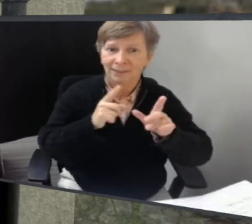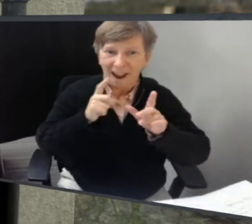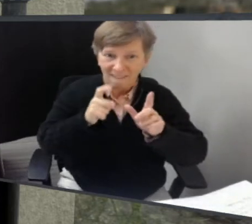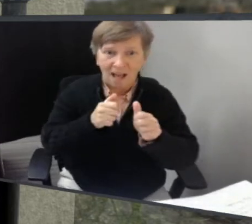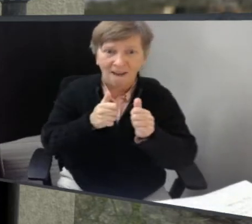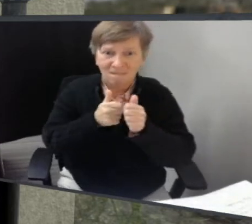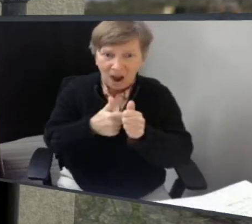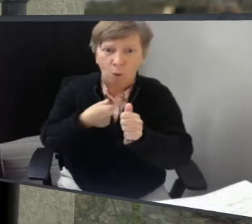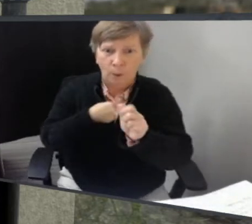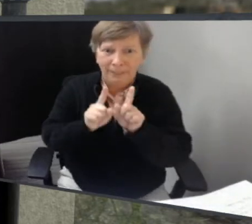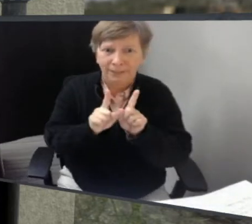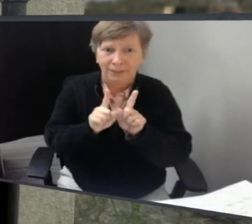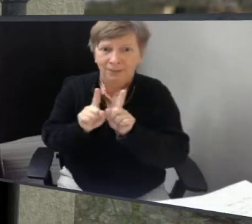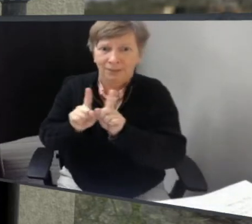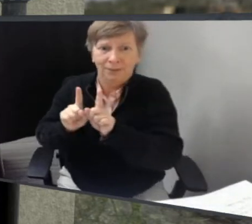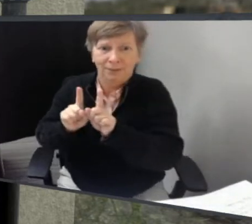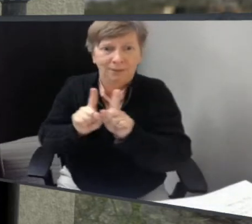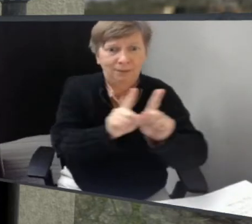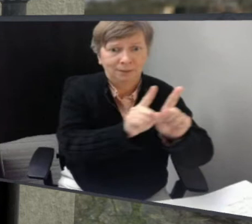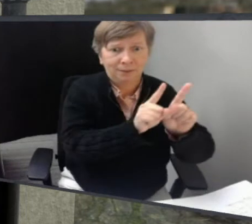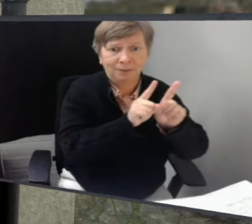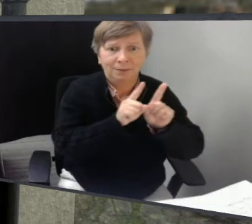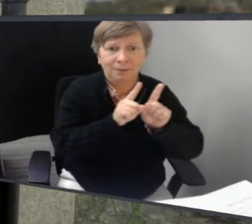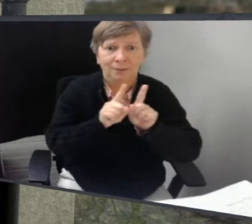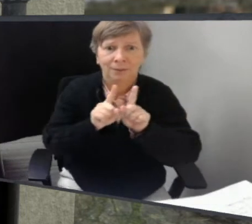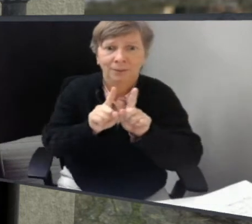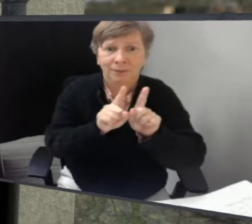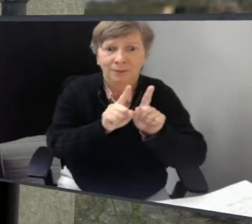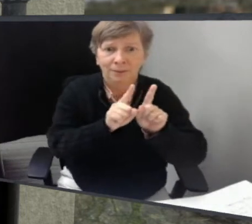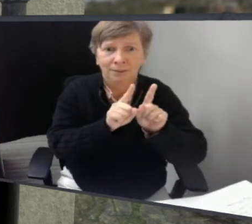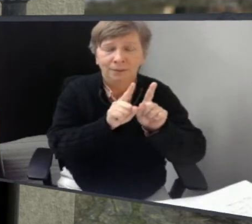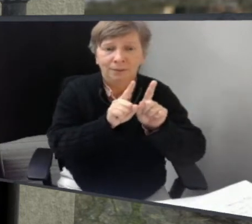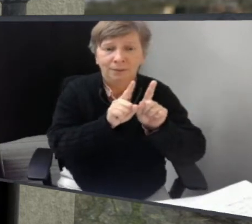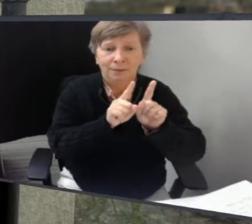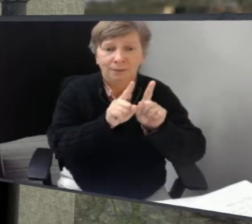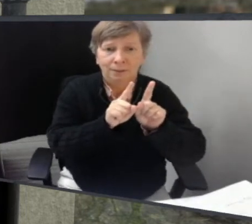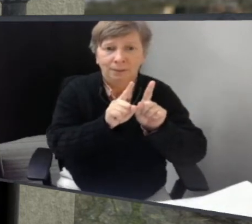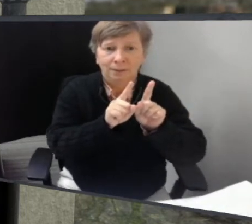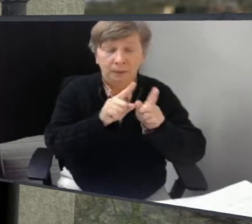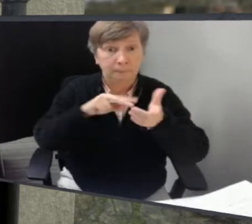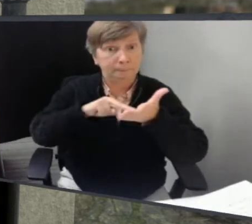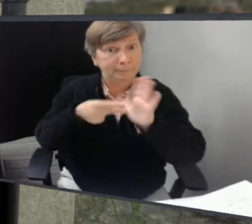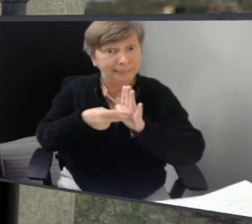track of me, and then they have to follow me, and track me, and catch up with me, they walk around